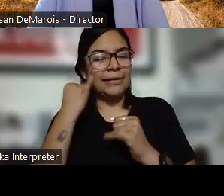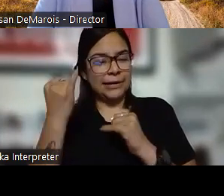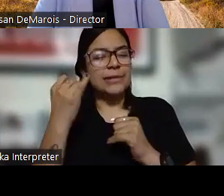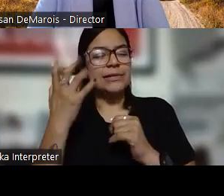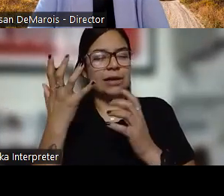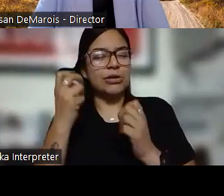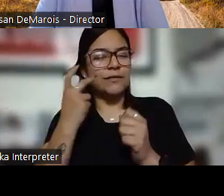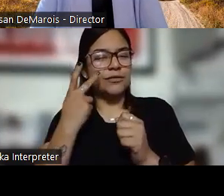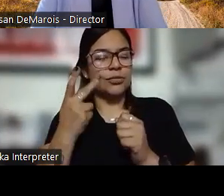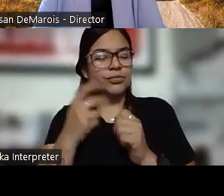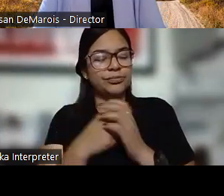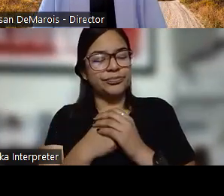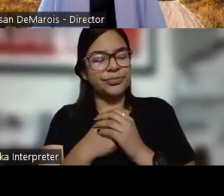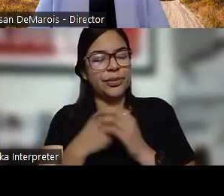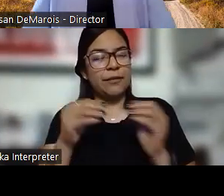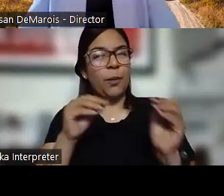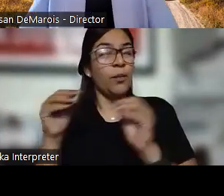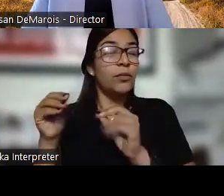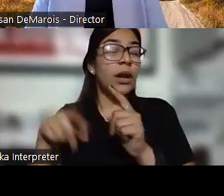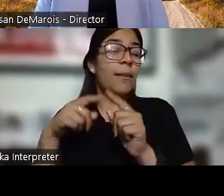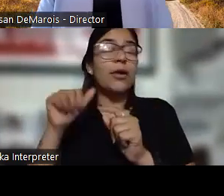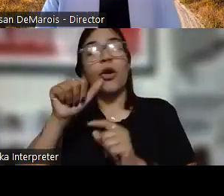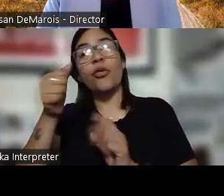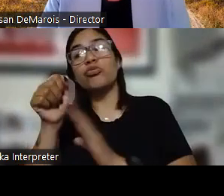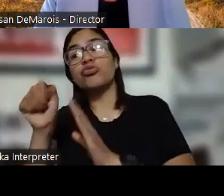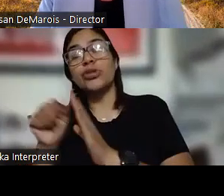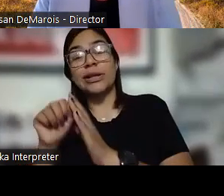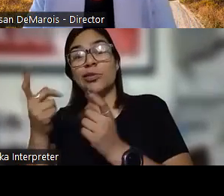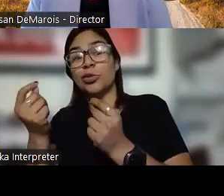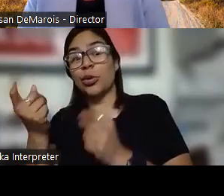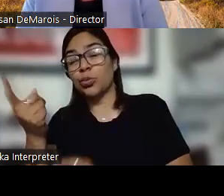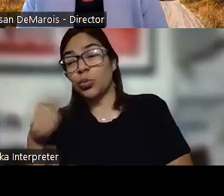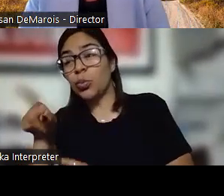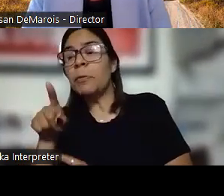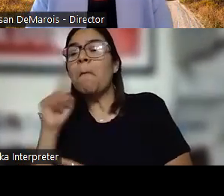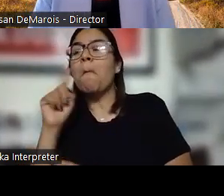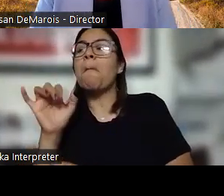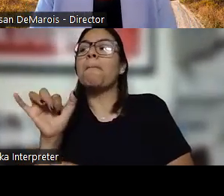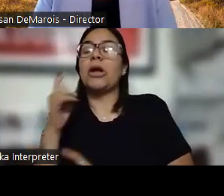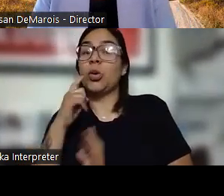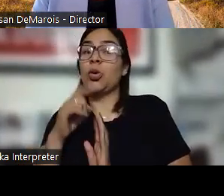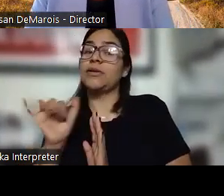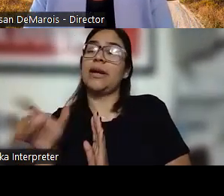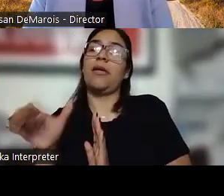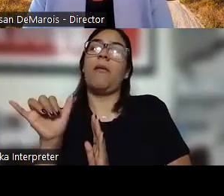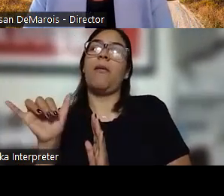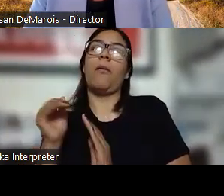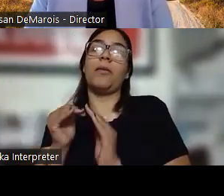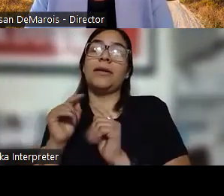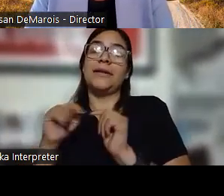is movement in other states about with um All State units on Aging reaching their